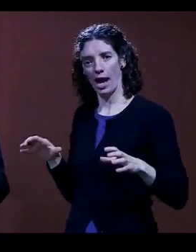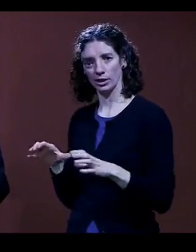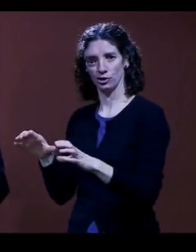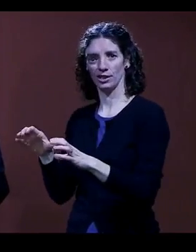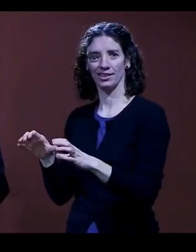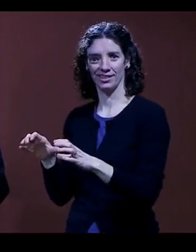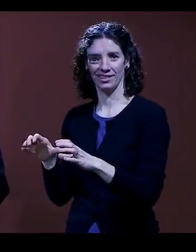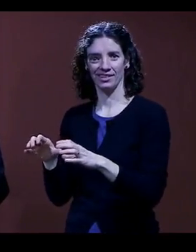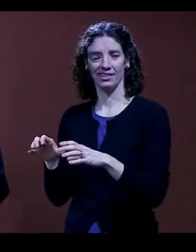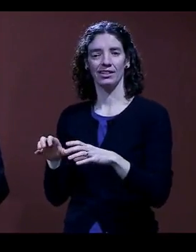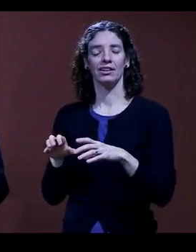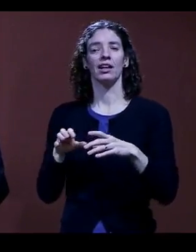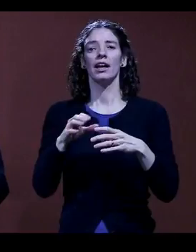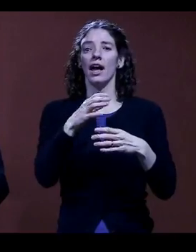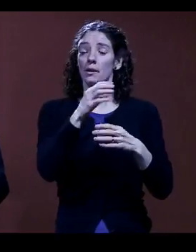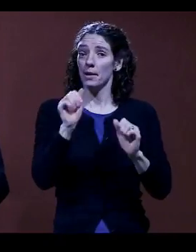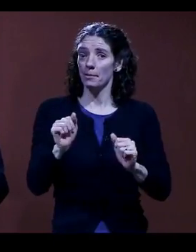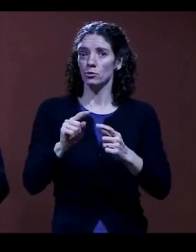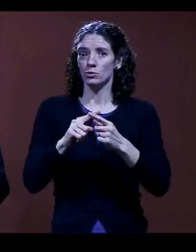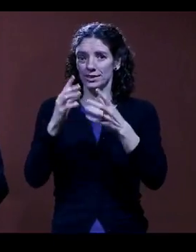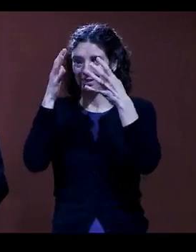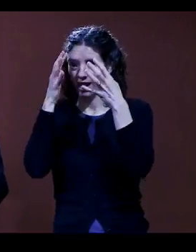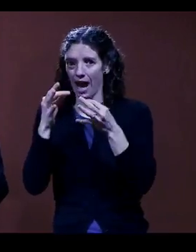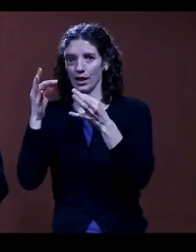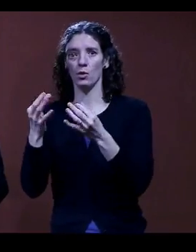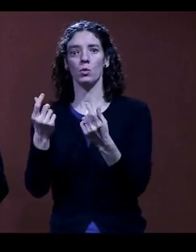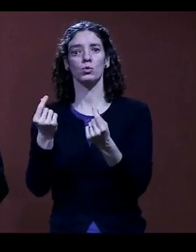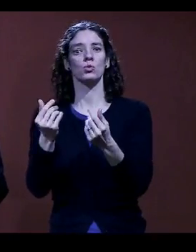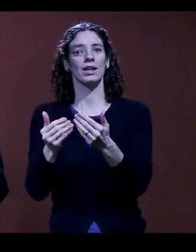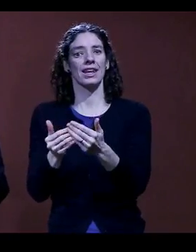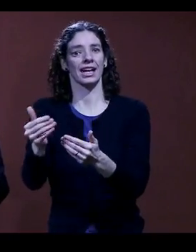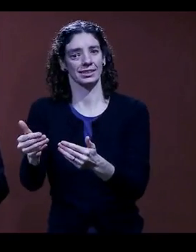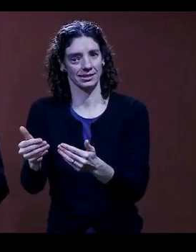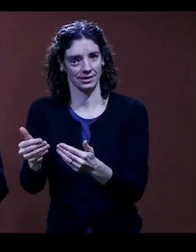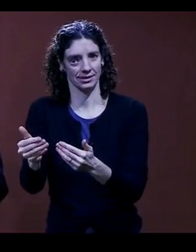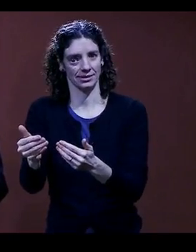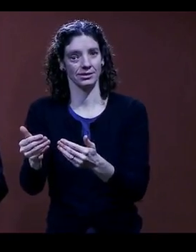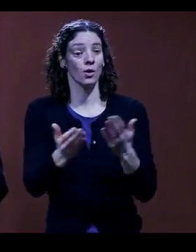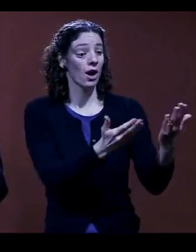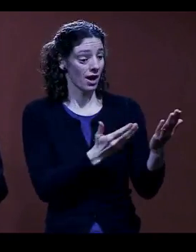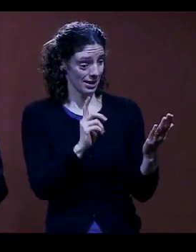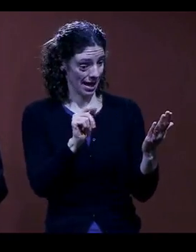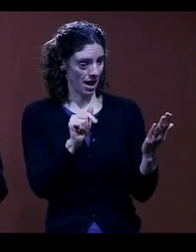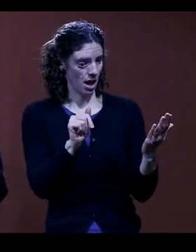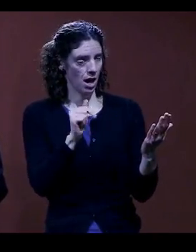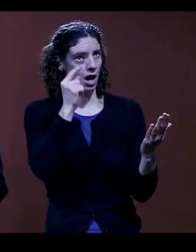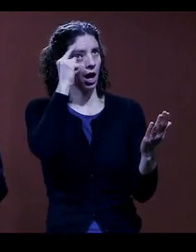some decisions regarding what to do next based on the data that you've seen.